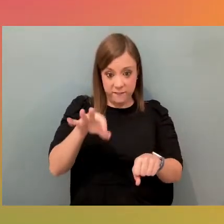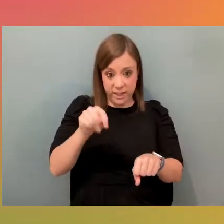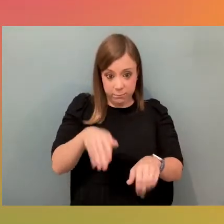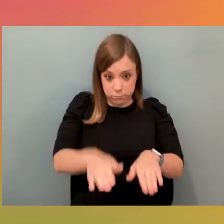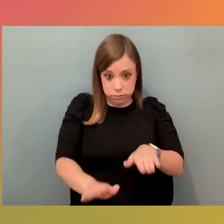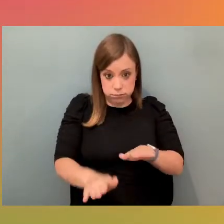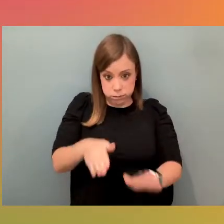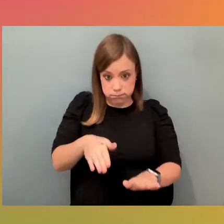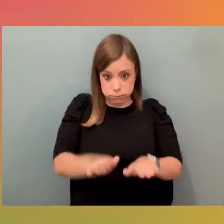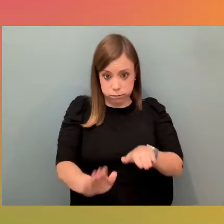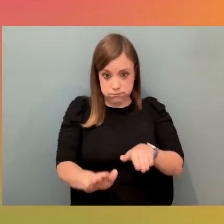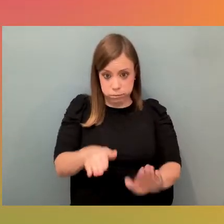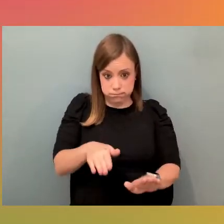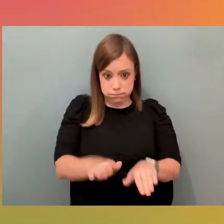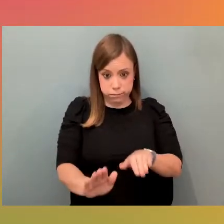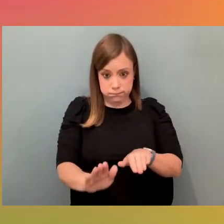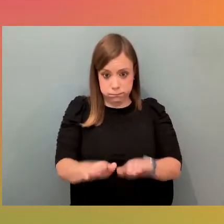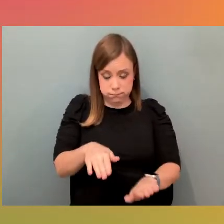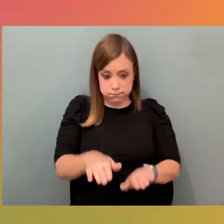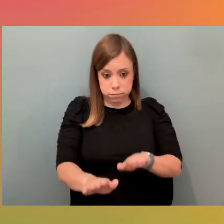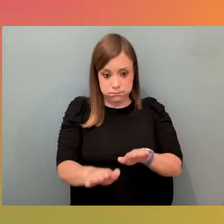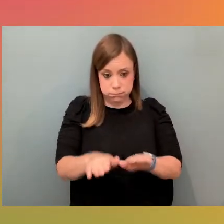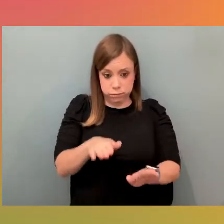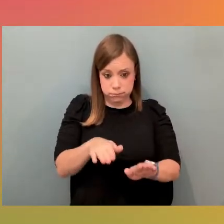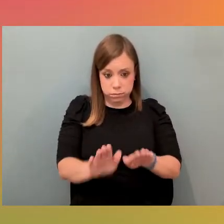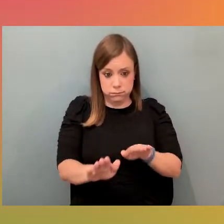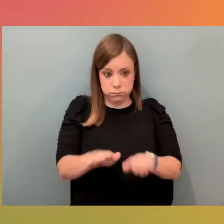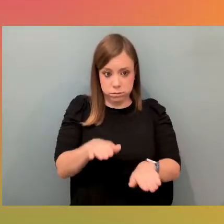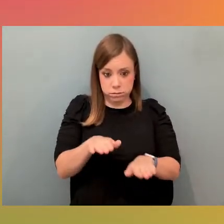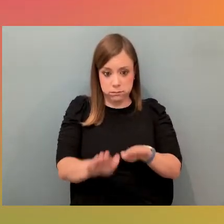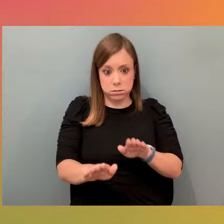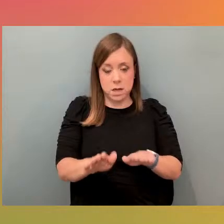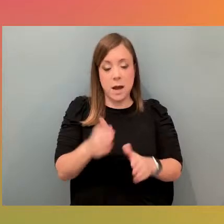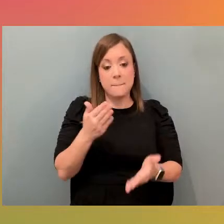YOU CAN PEDDLE THROUGH THE LEGS